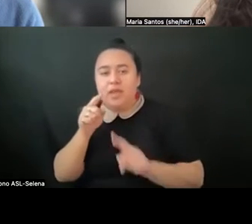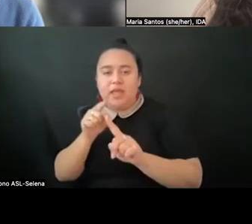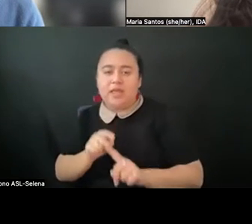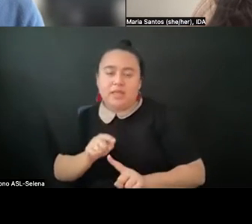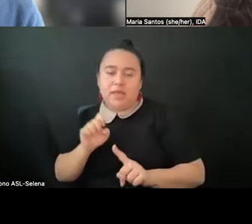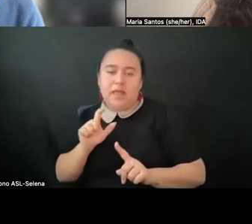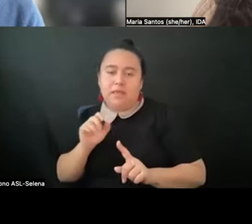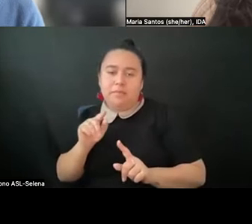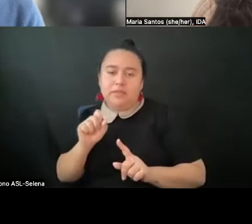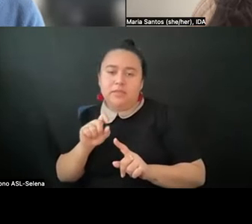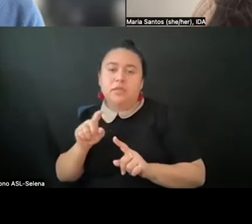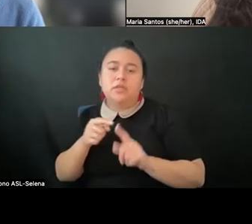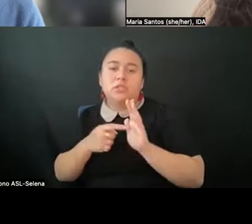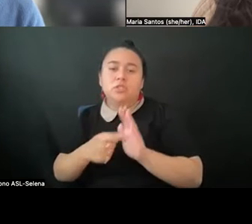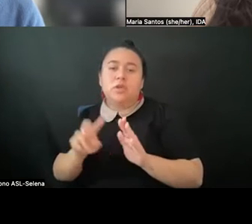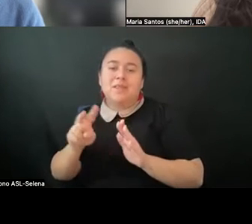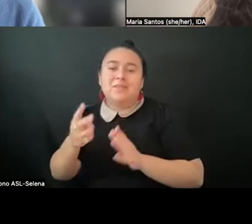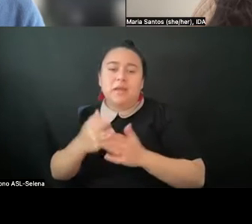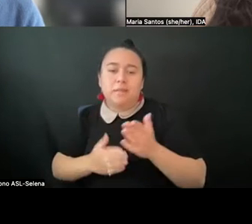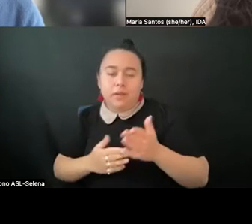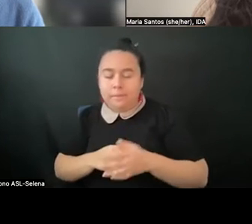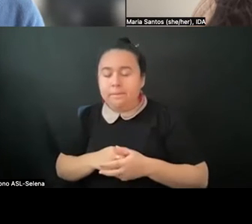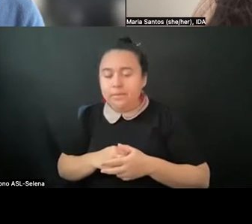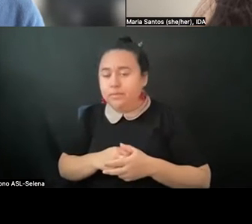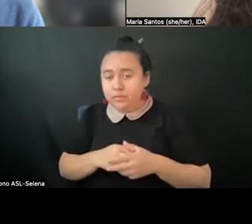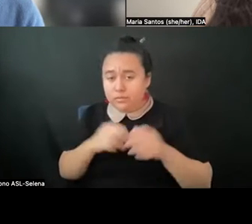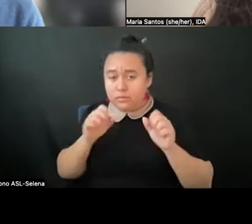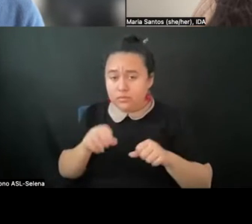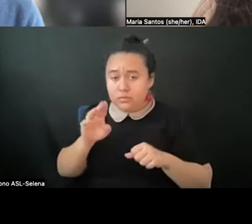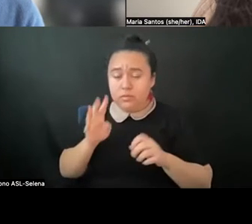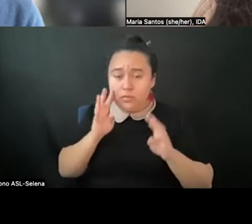the second half. You can get creative with your work sample for sure.